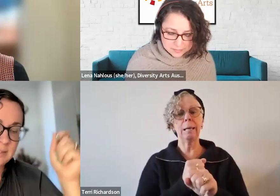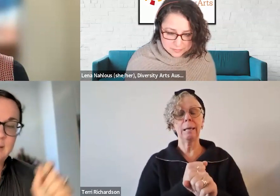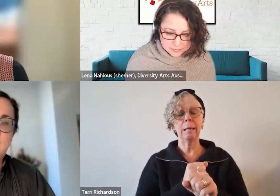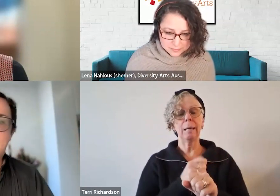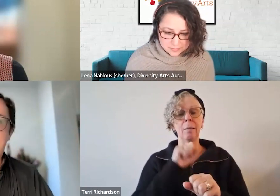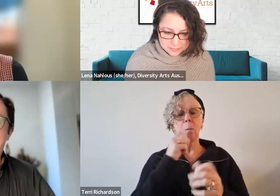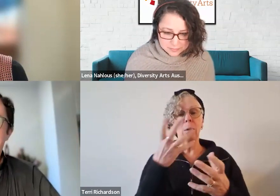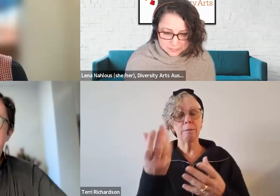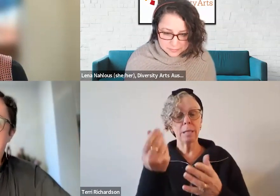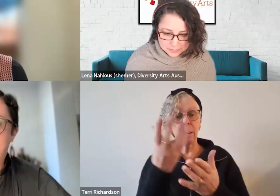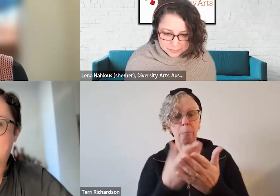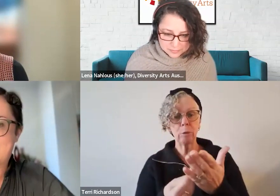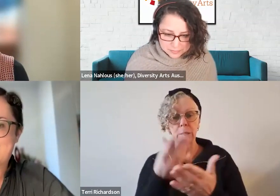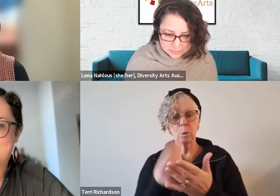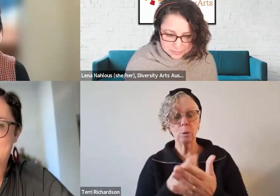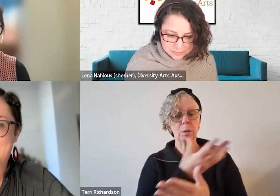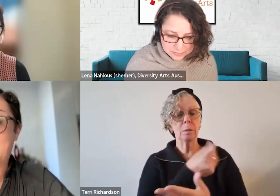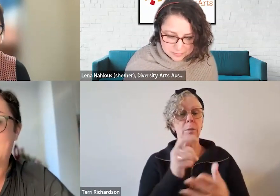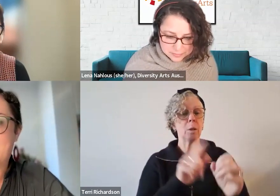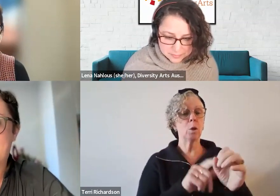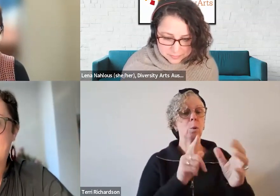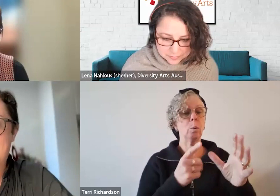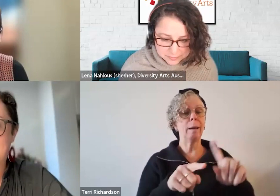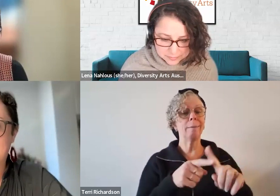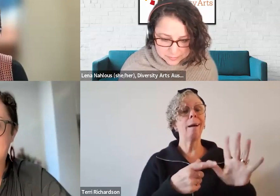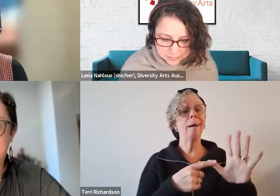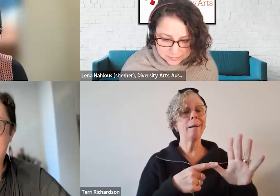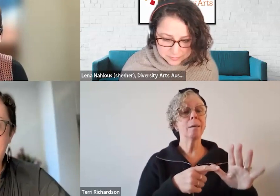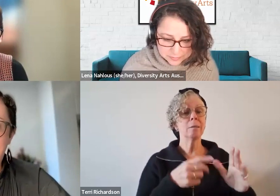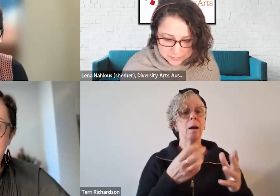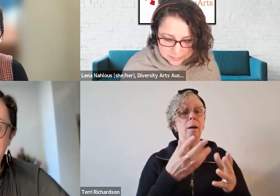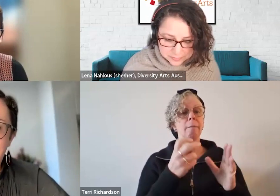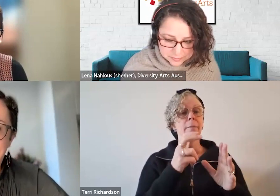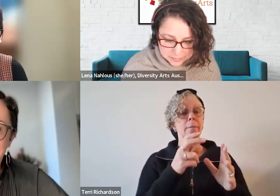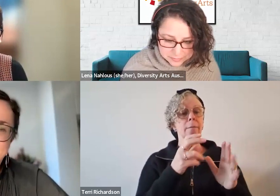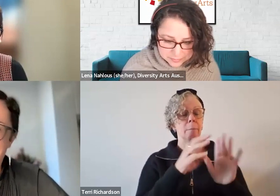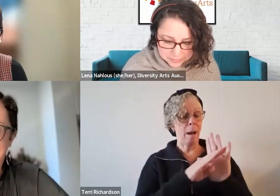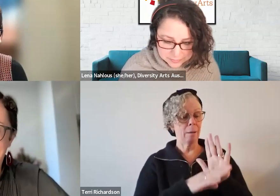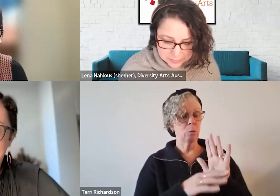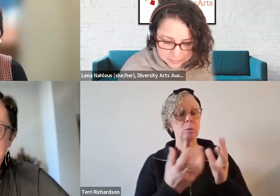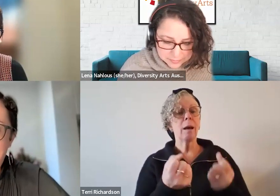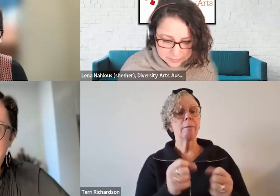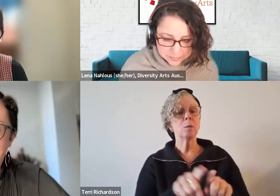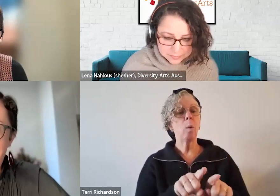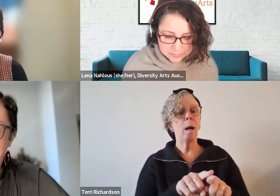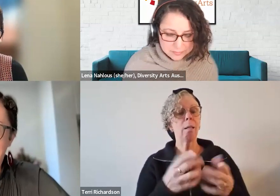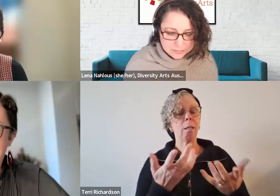In the Q&A I've shared some of my own articles and provocations that might be of interest,